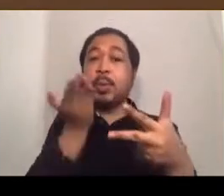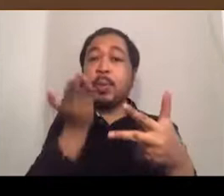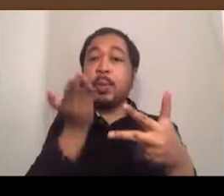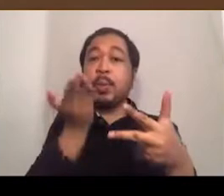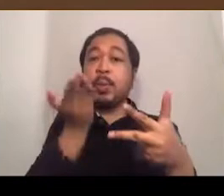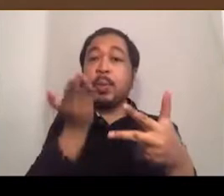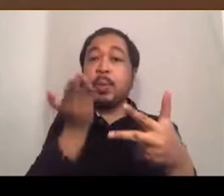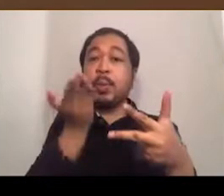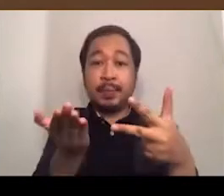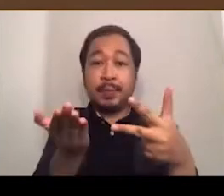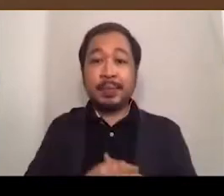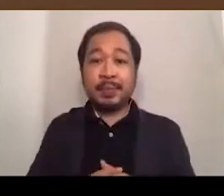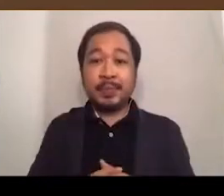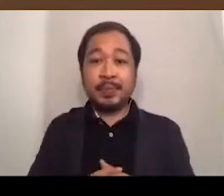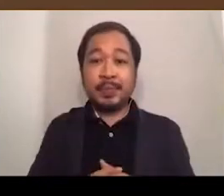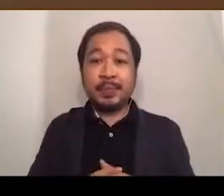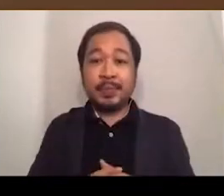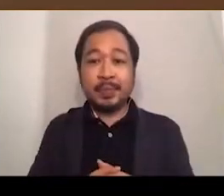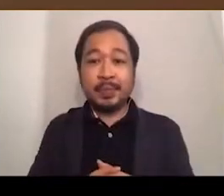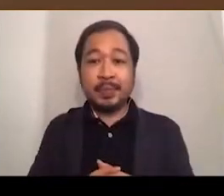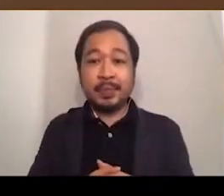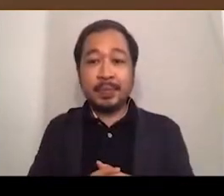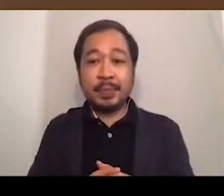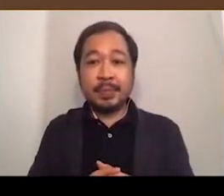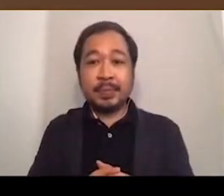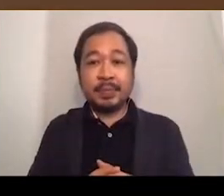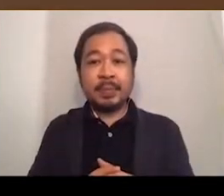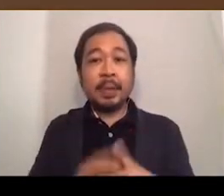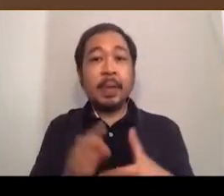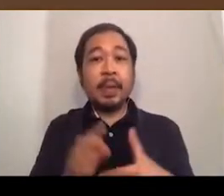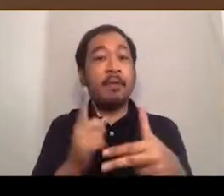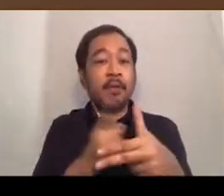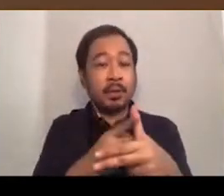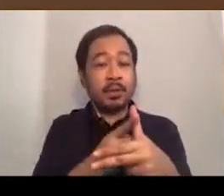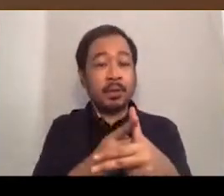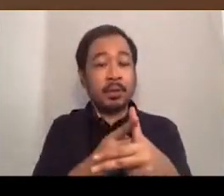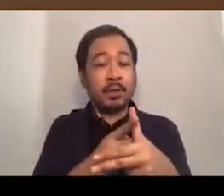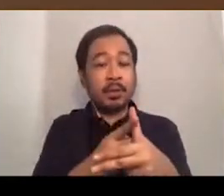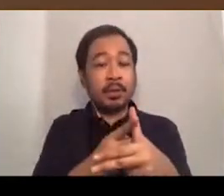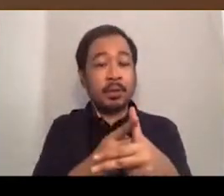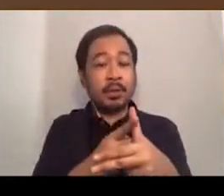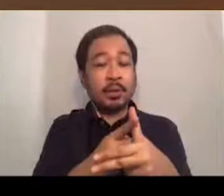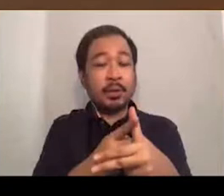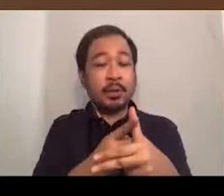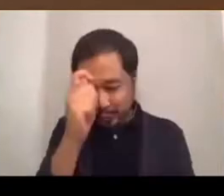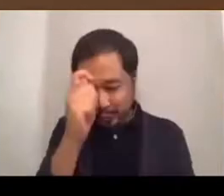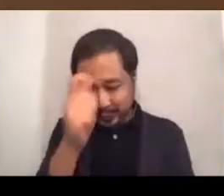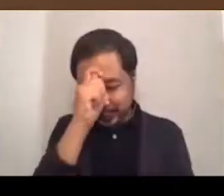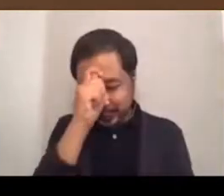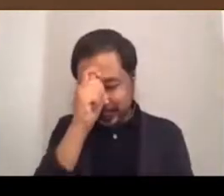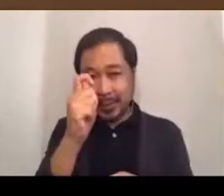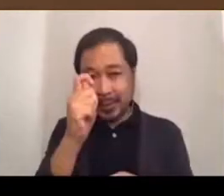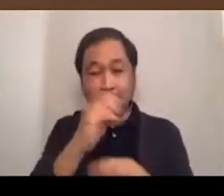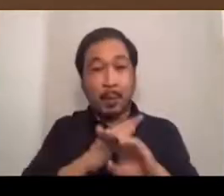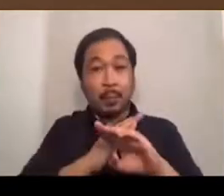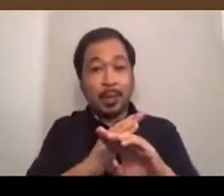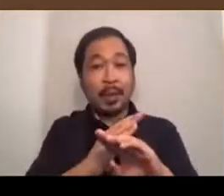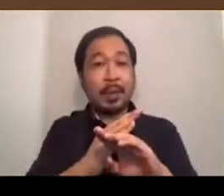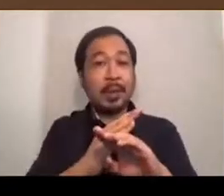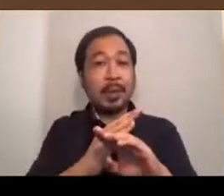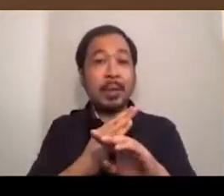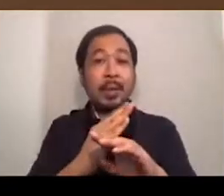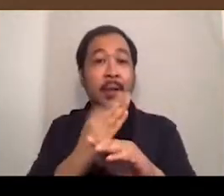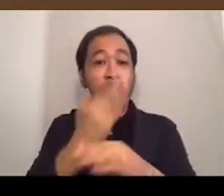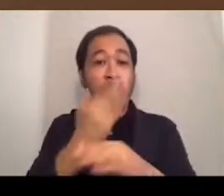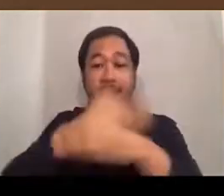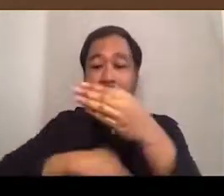First, we should respect and protect disabled persons' rights to life and health.